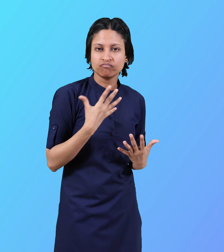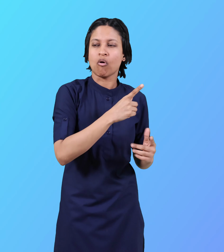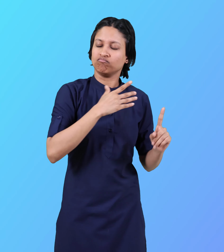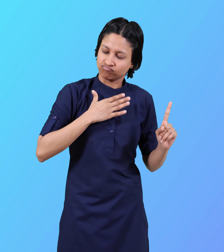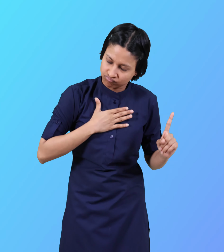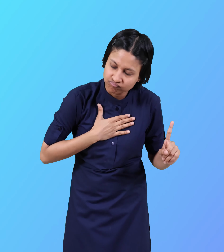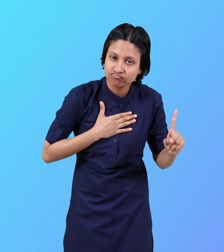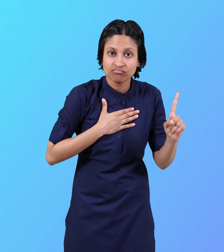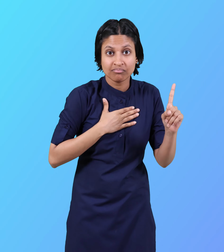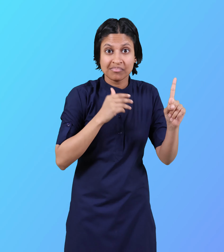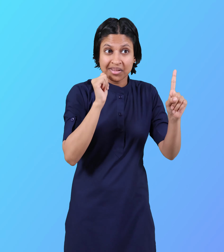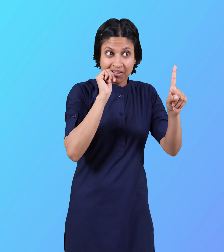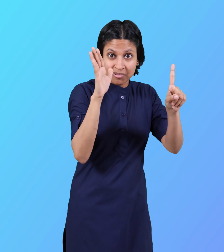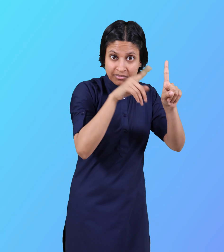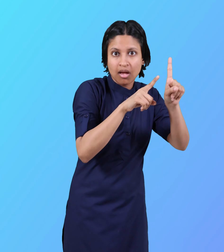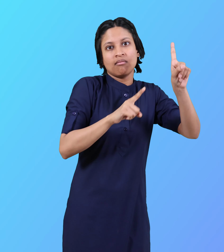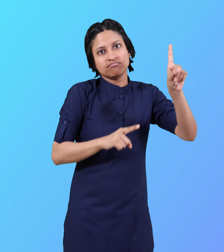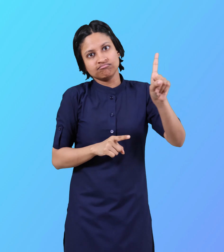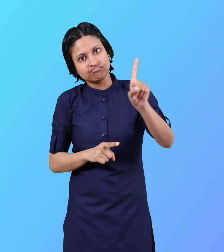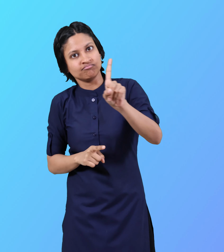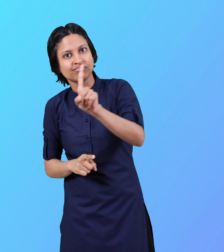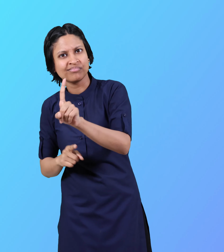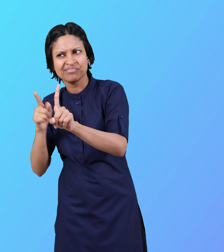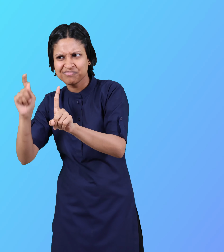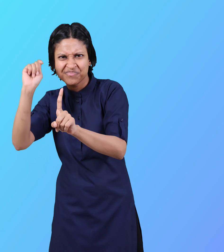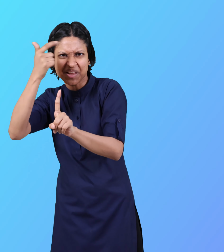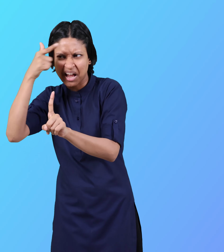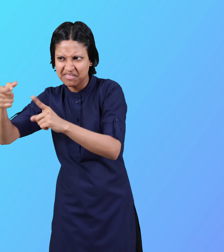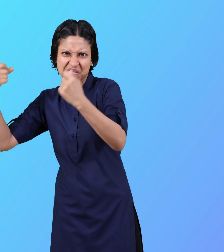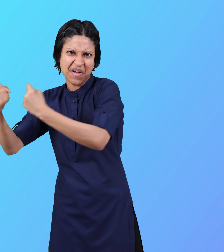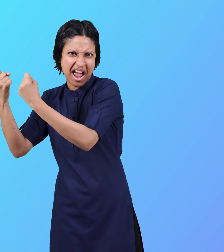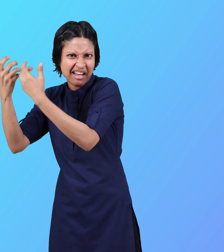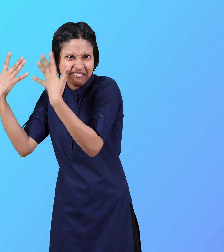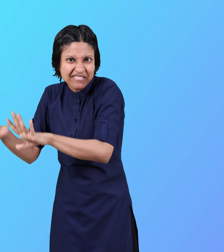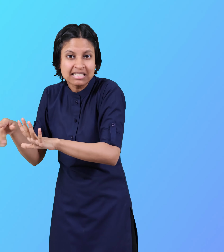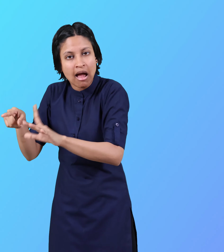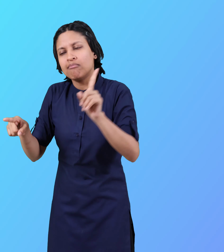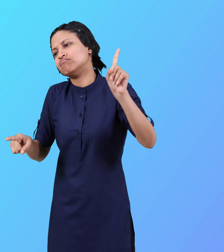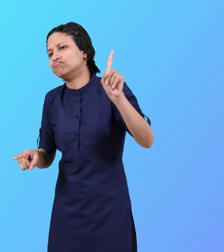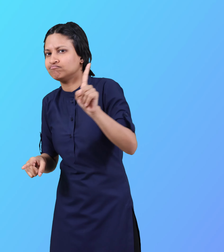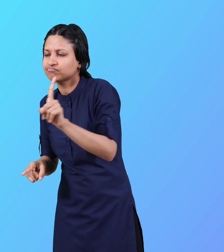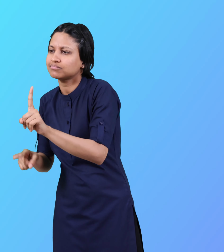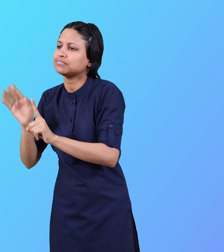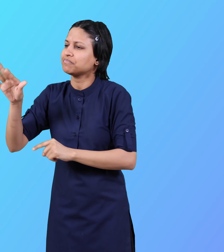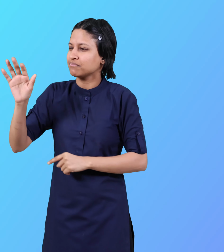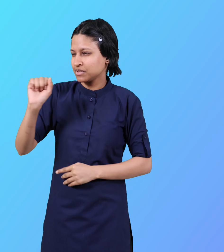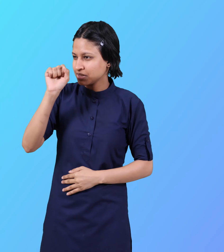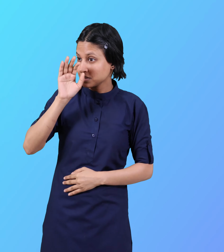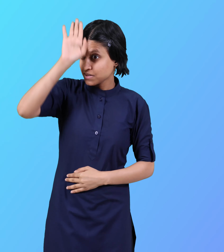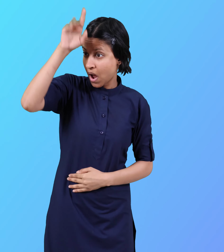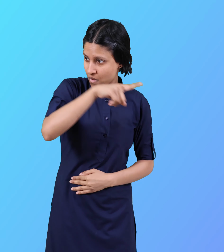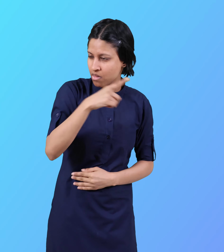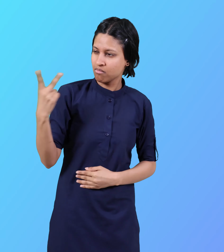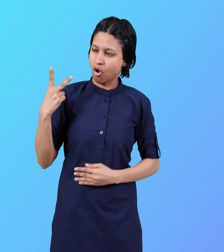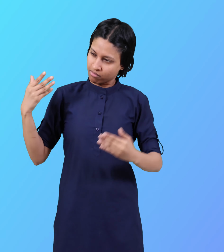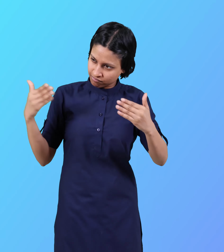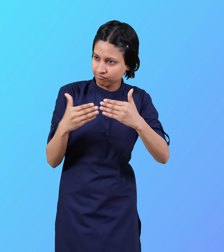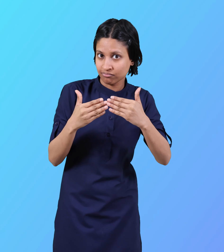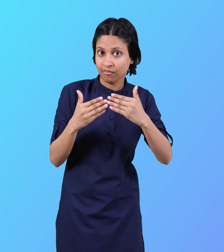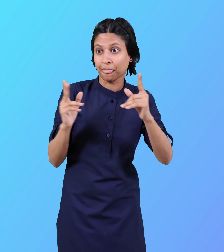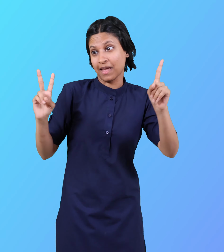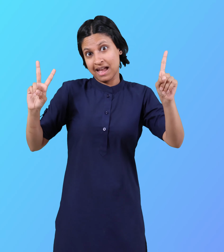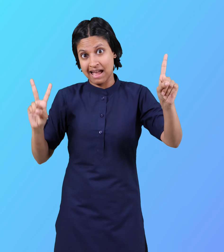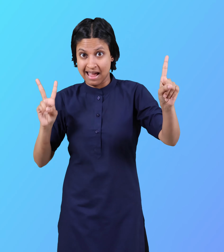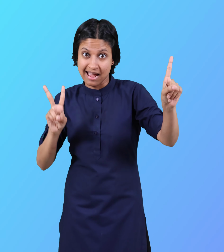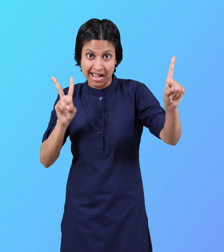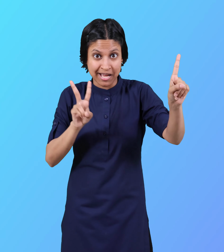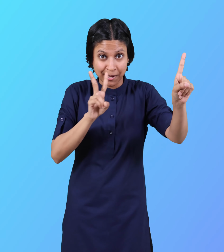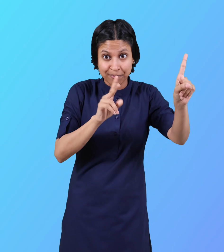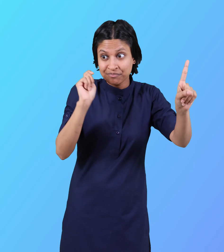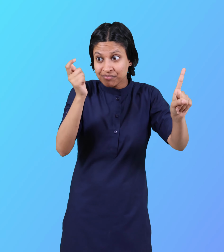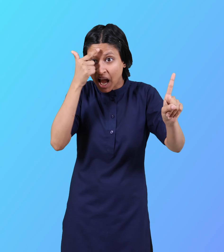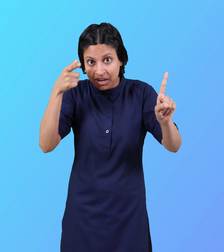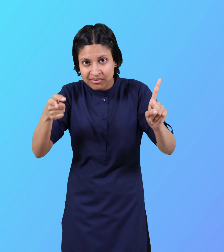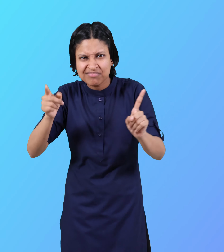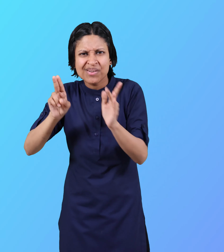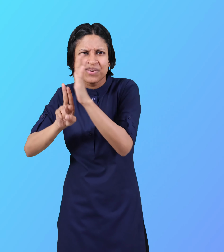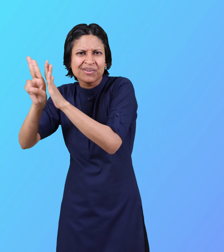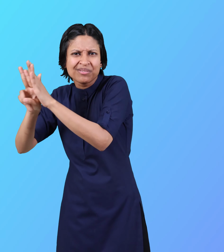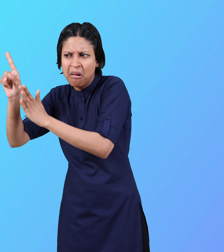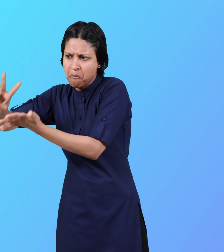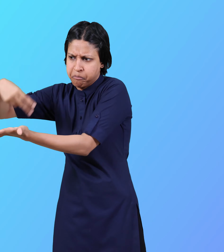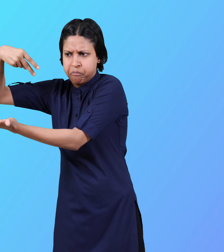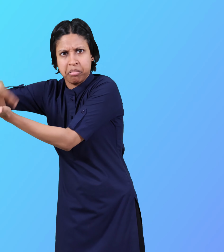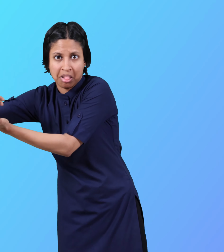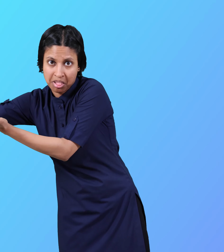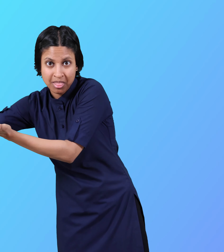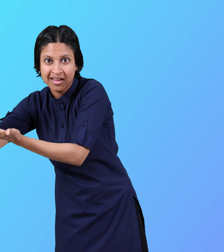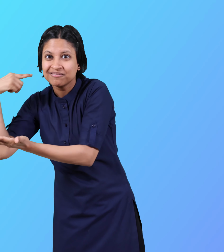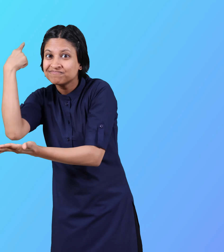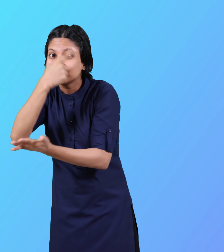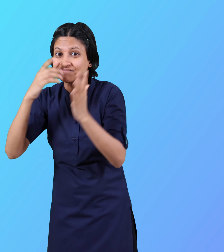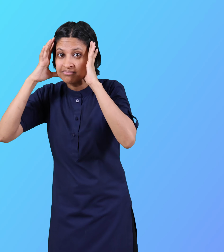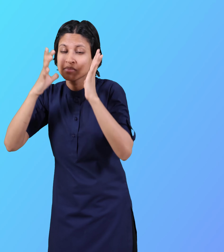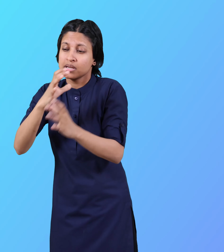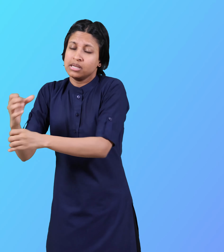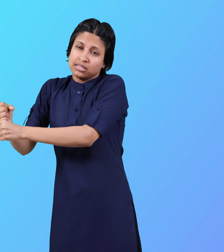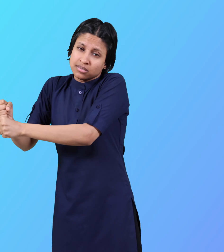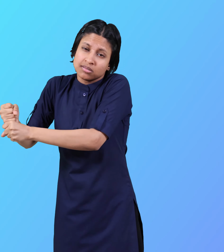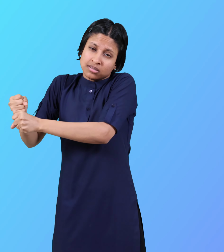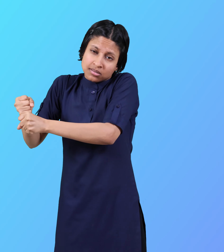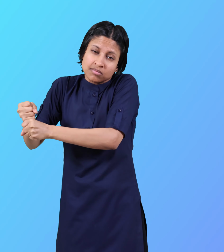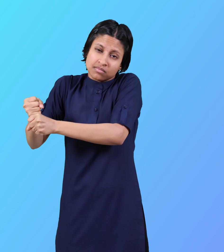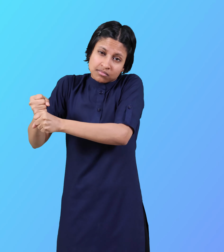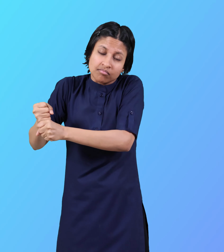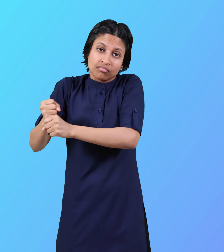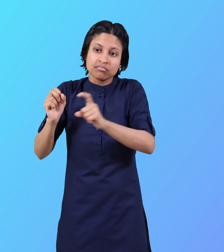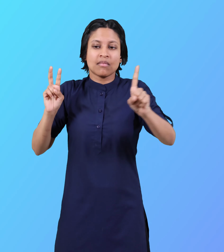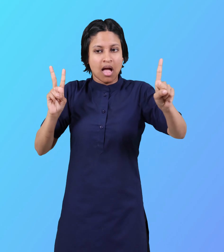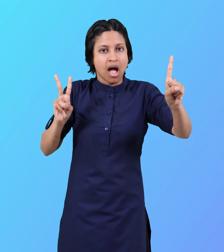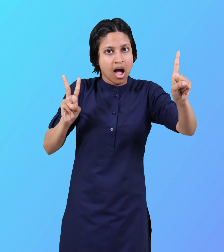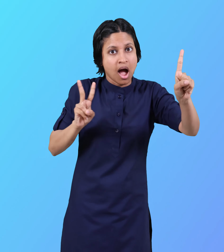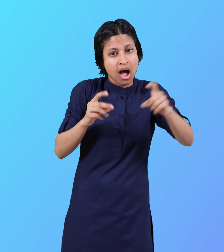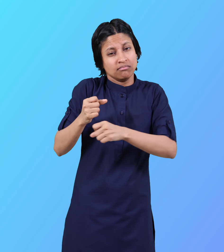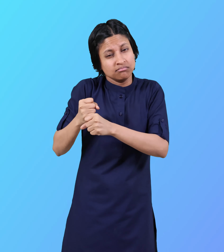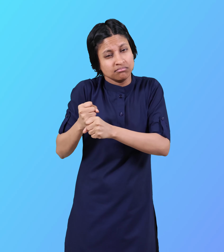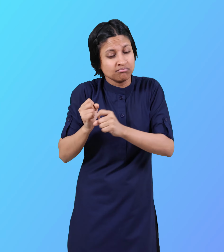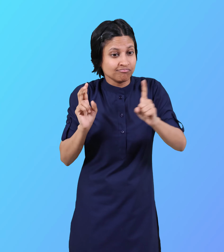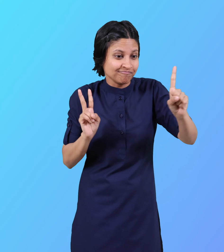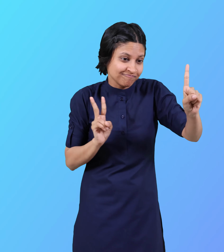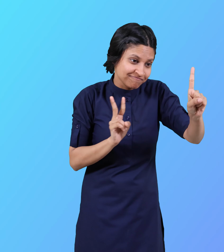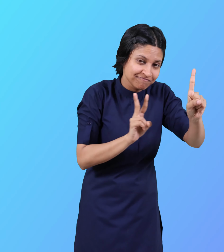When David came back after killing Goliath, Abner brought him to Saul. David was still holding the Philistine’s head.